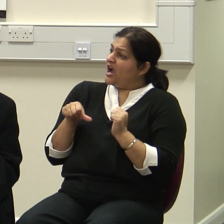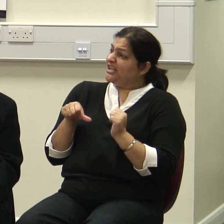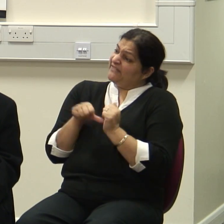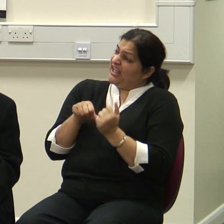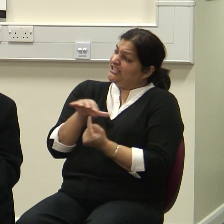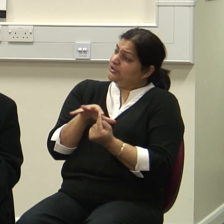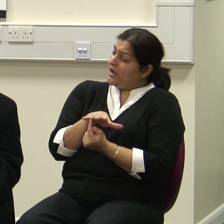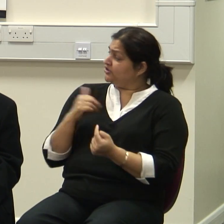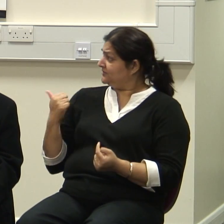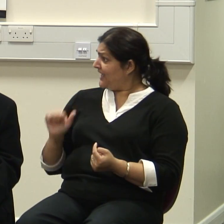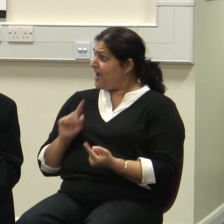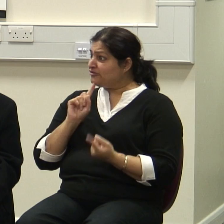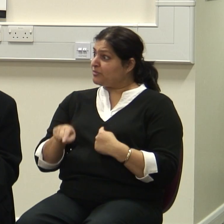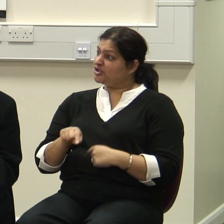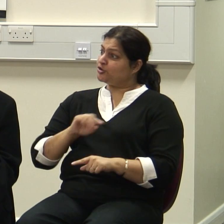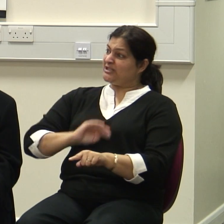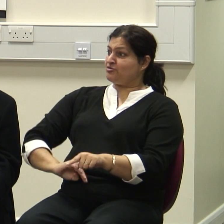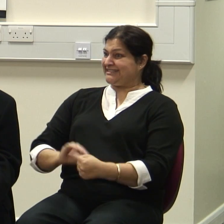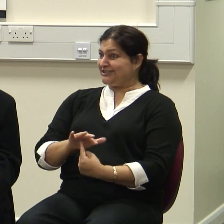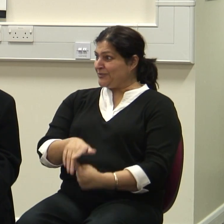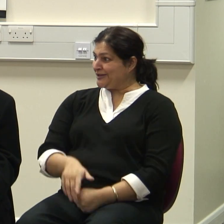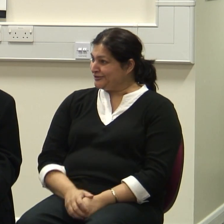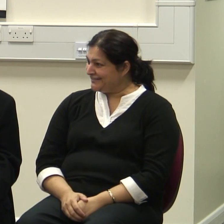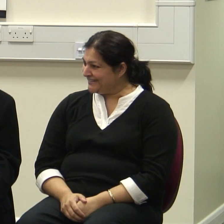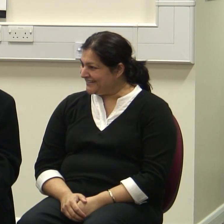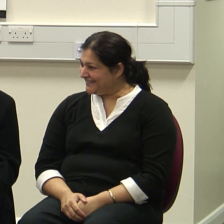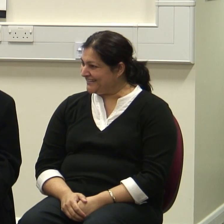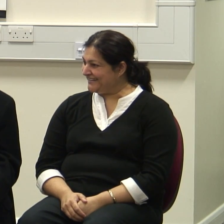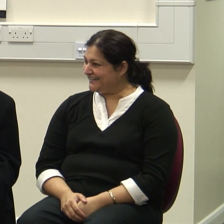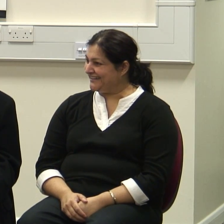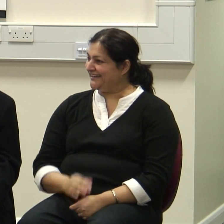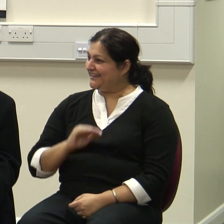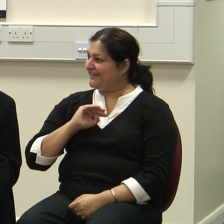To a depressing situation! Exactly. I mean, depression is exactly like pain, I